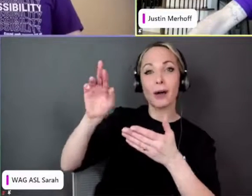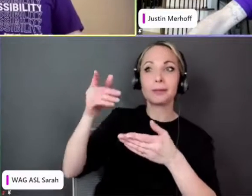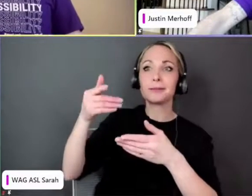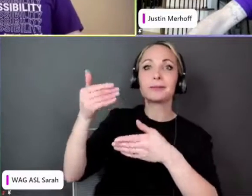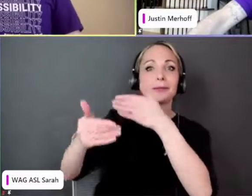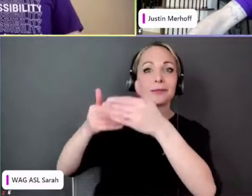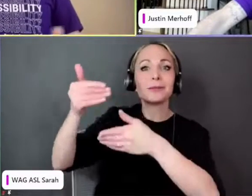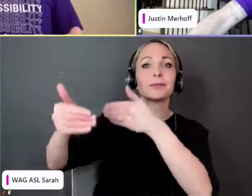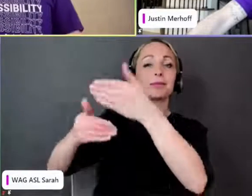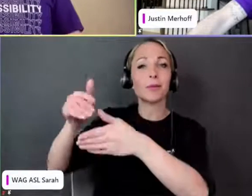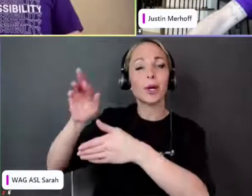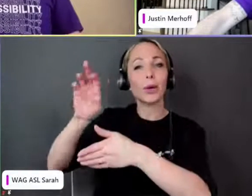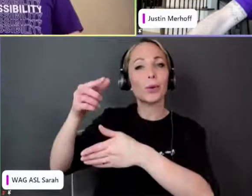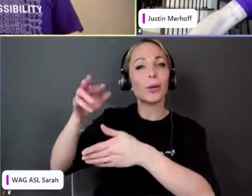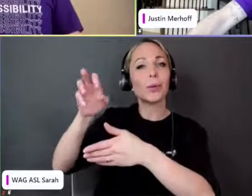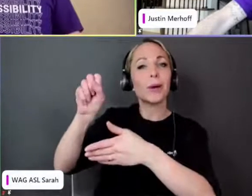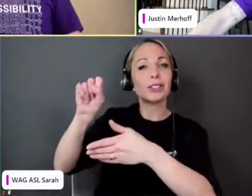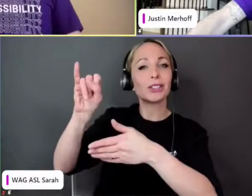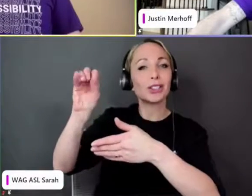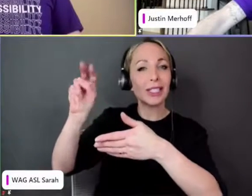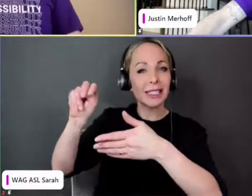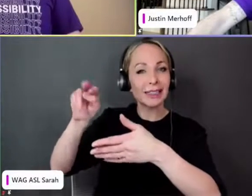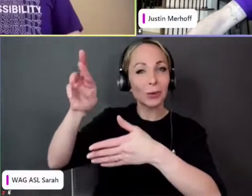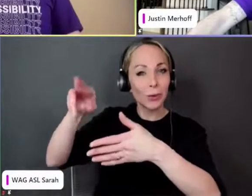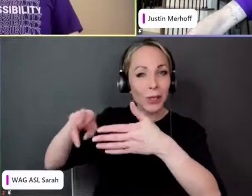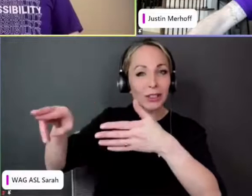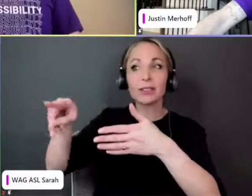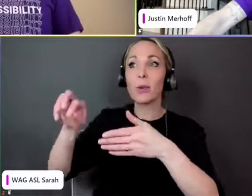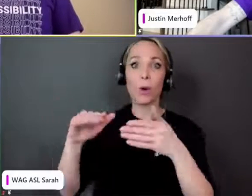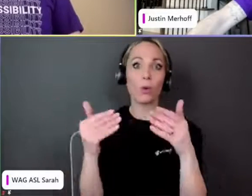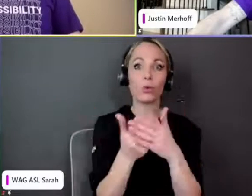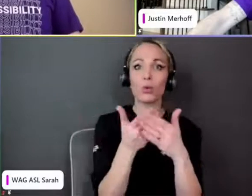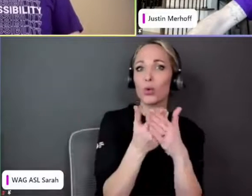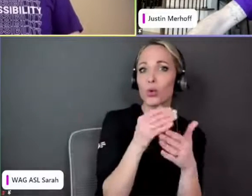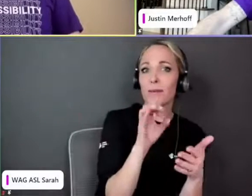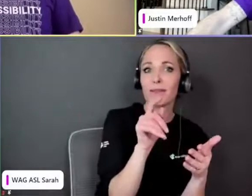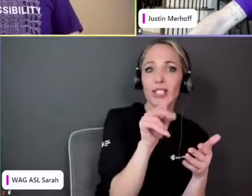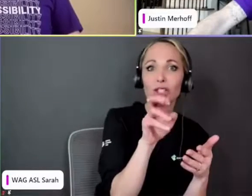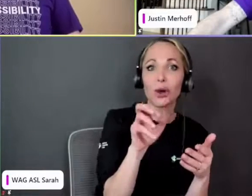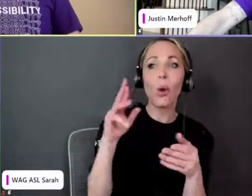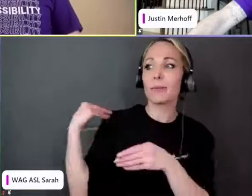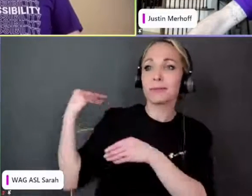So the more places you're integrating accessibility testing into your pipeline, the better.